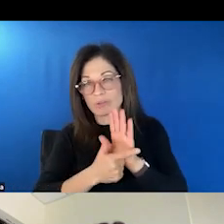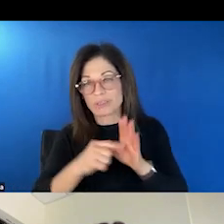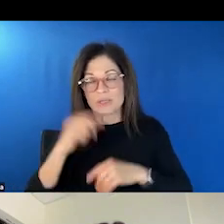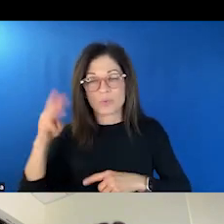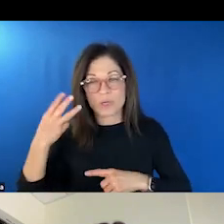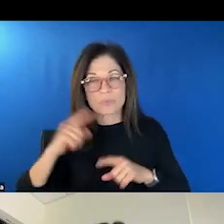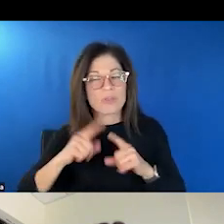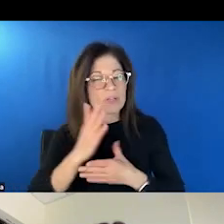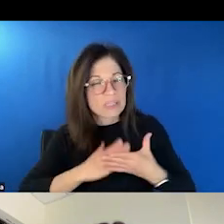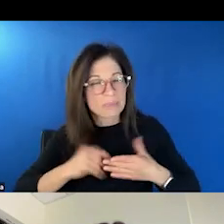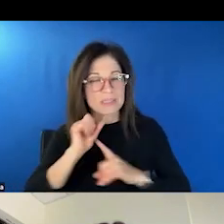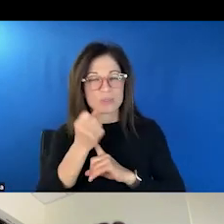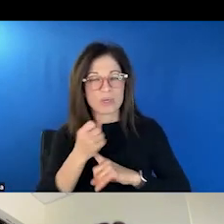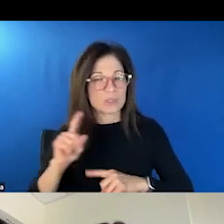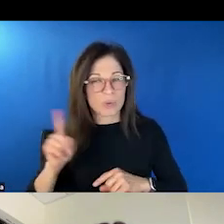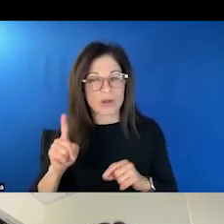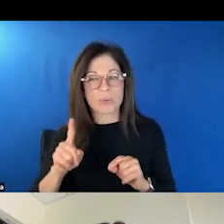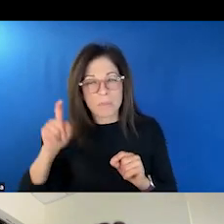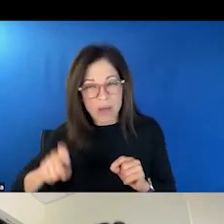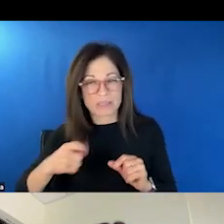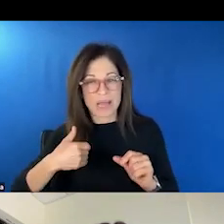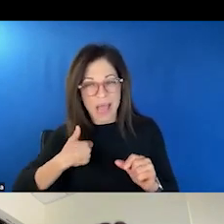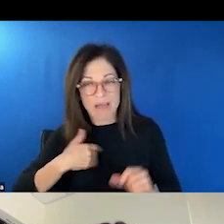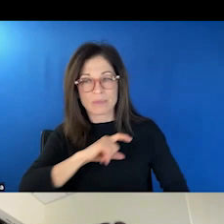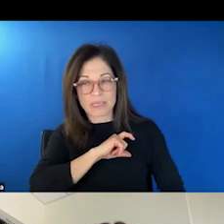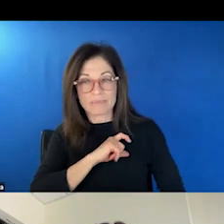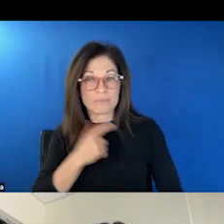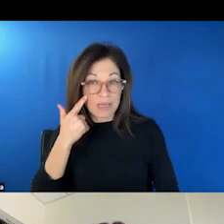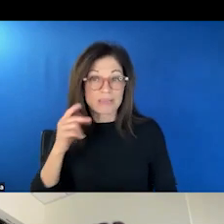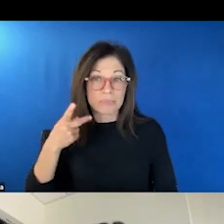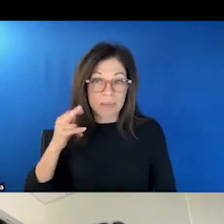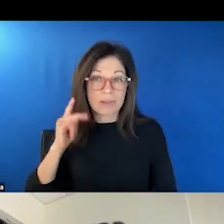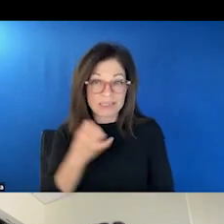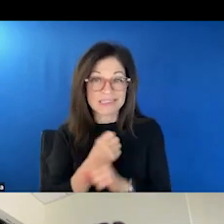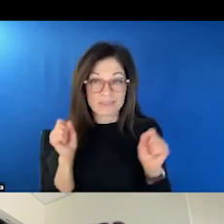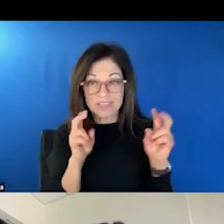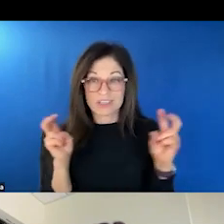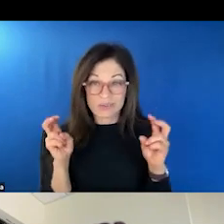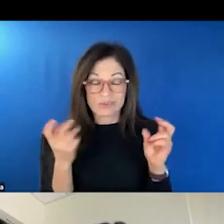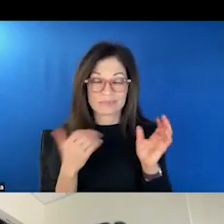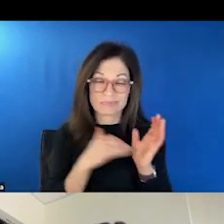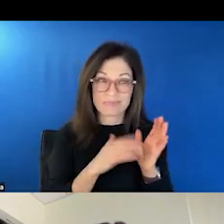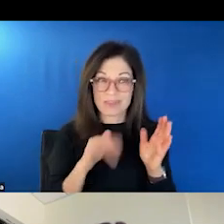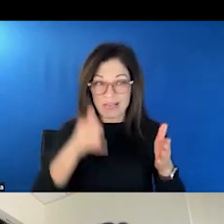YOU CANNOT HAVE POLICE BECAUSE OF PUBLIC SAFETY ISSUES. THAT JA